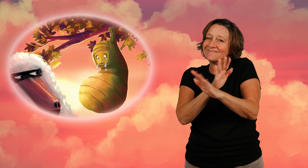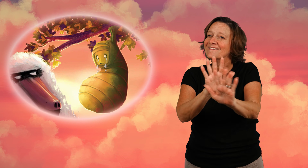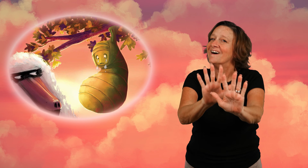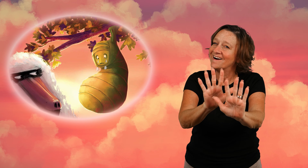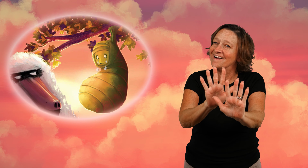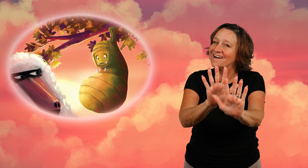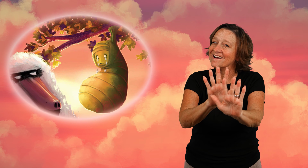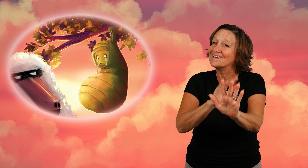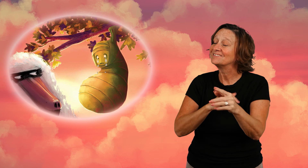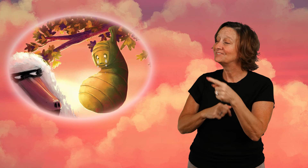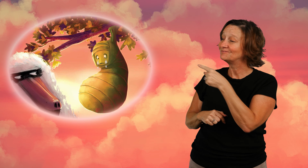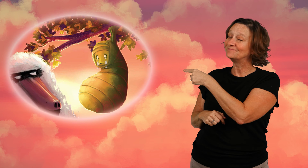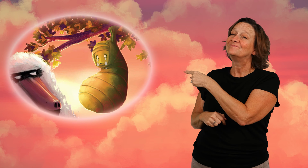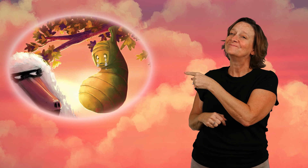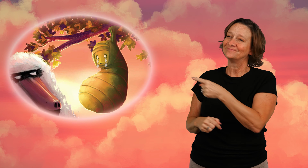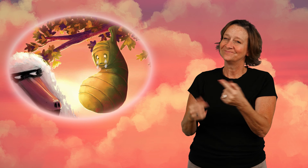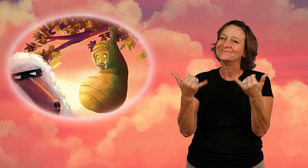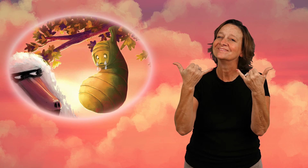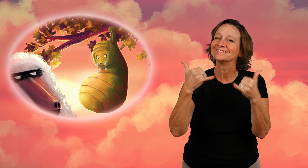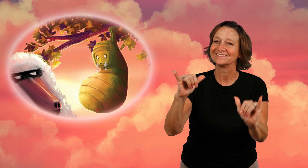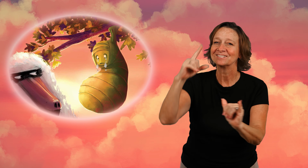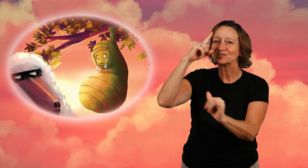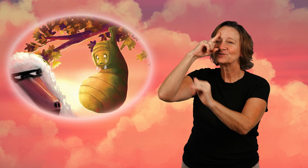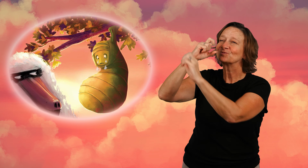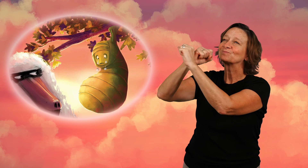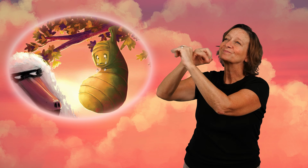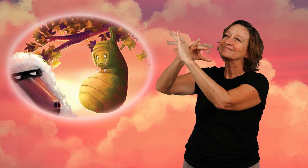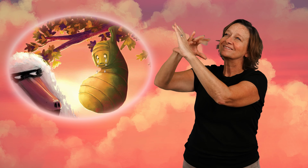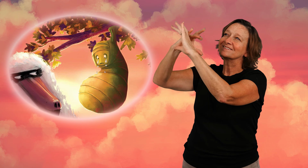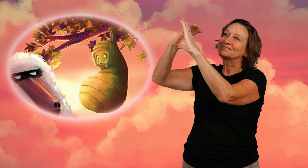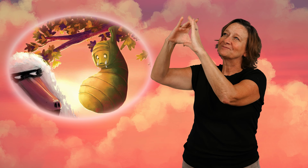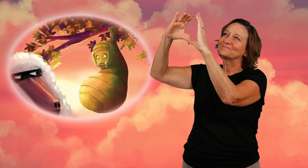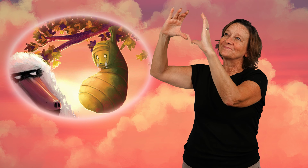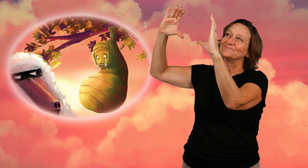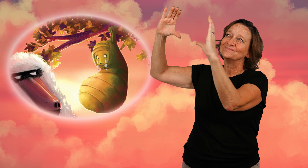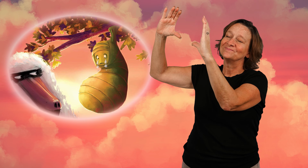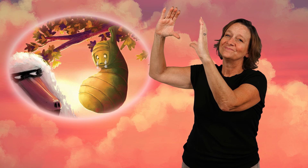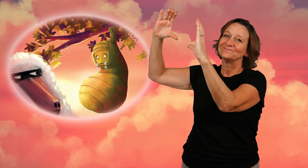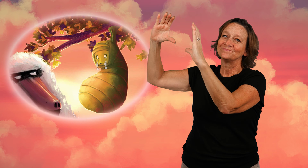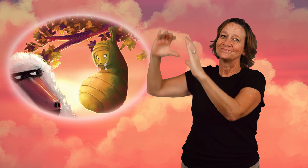But Caterpillar still kept dreaming.